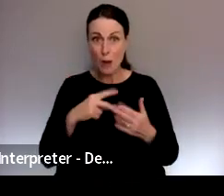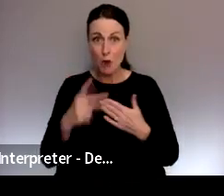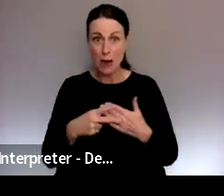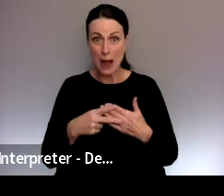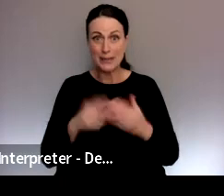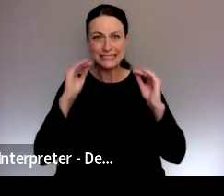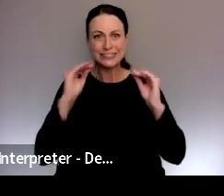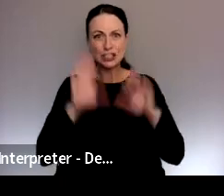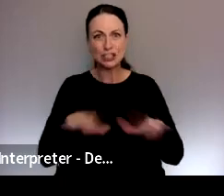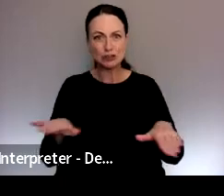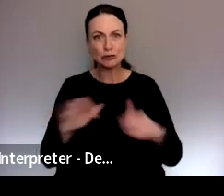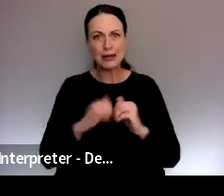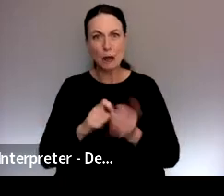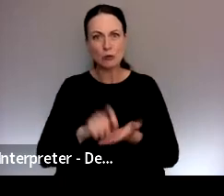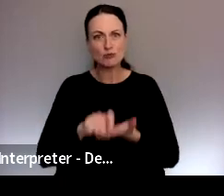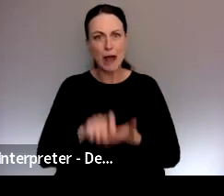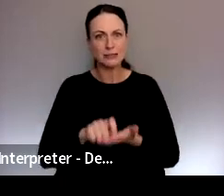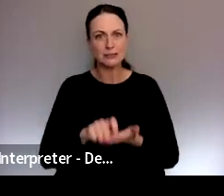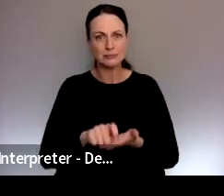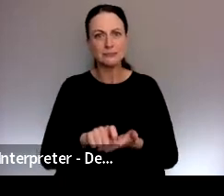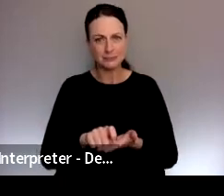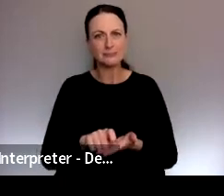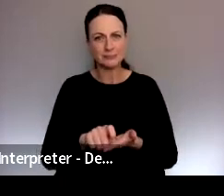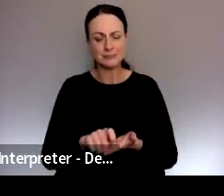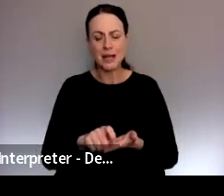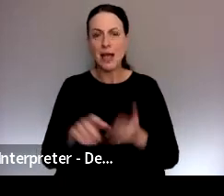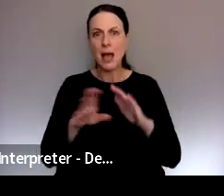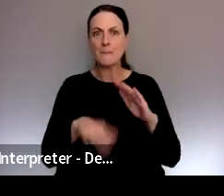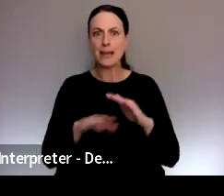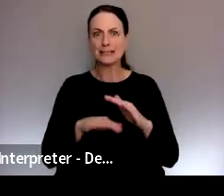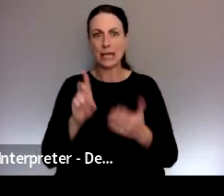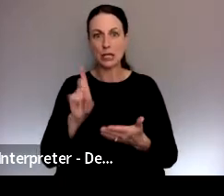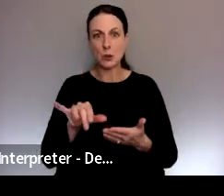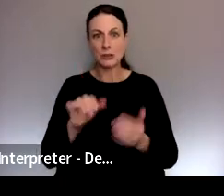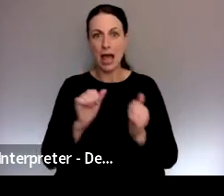that was teaching children how to write. And they were basically doing this